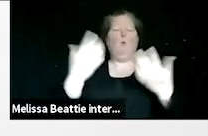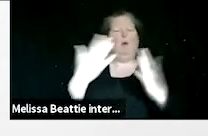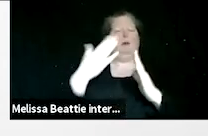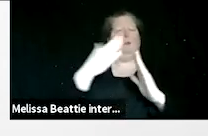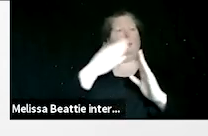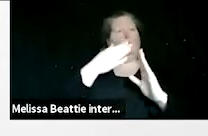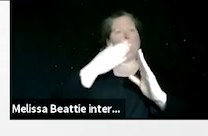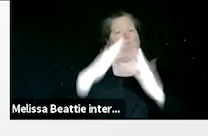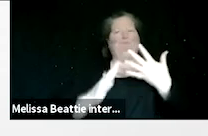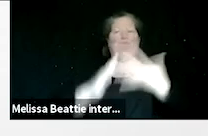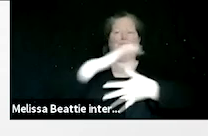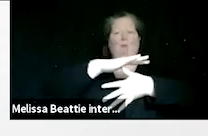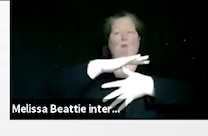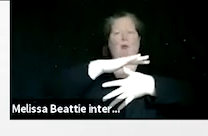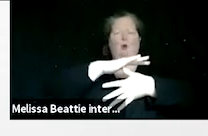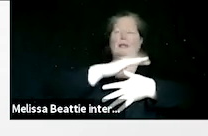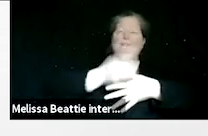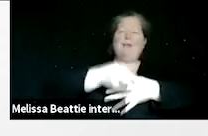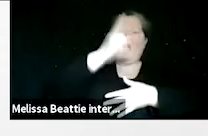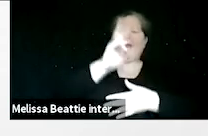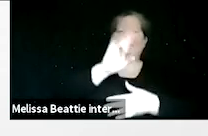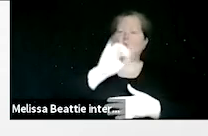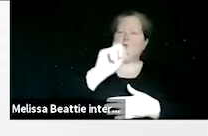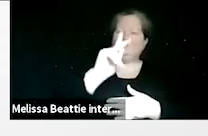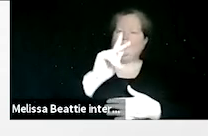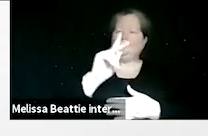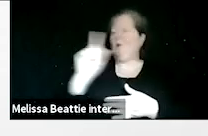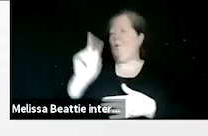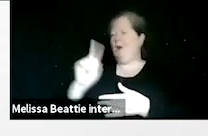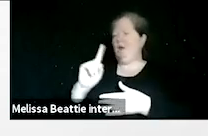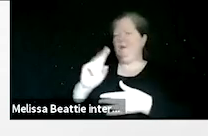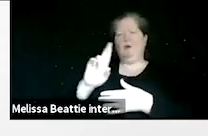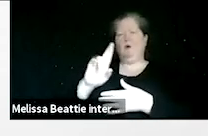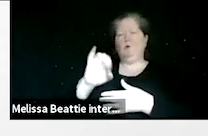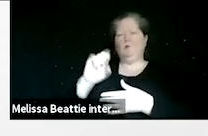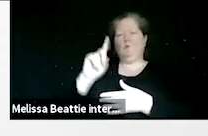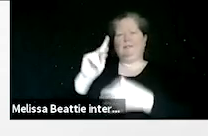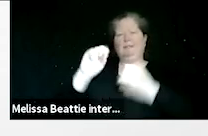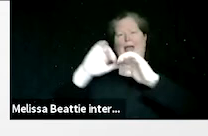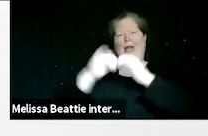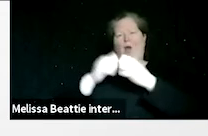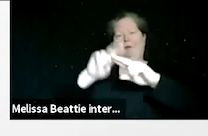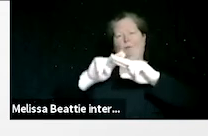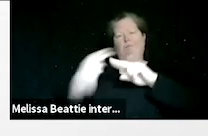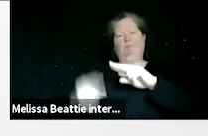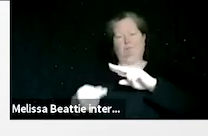where can we reduce the risk profile. The most and let's figure out what are we going to build around that around awareness.